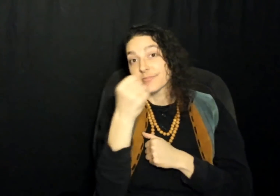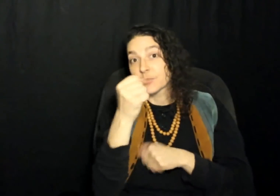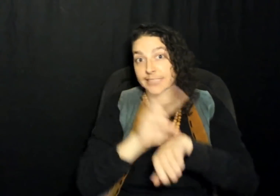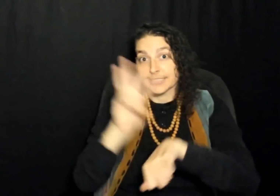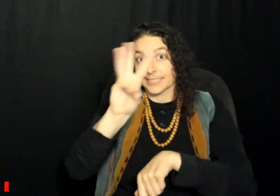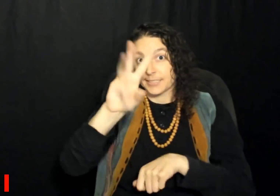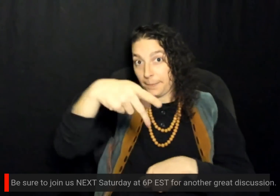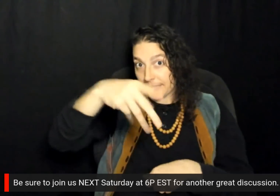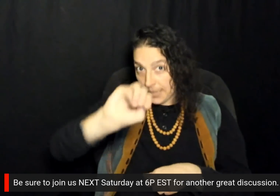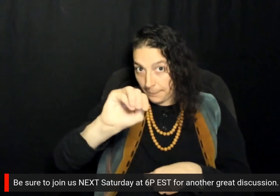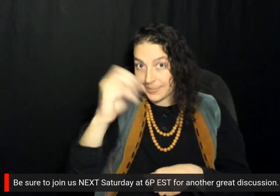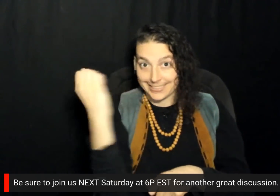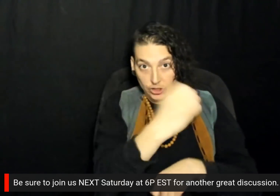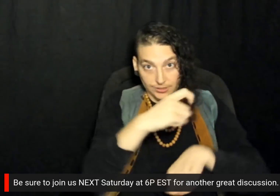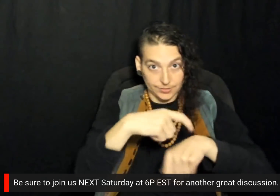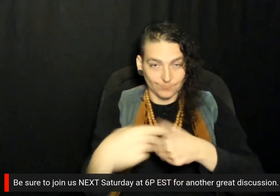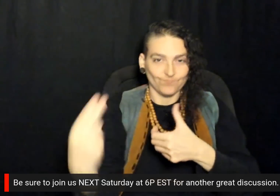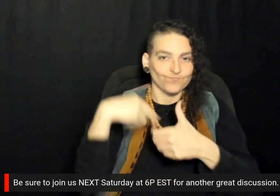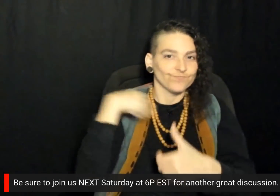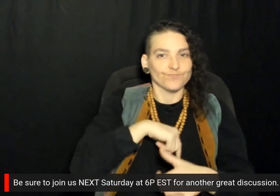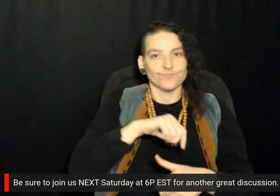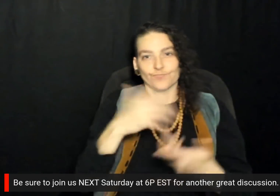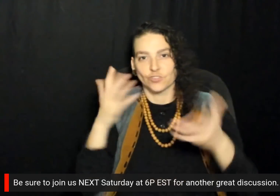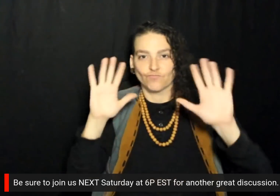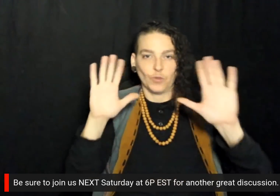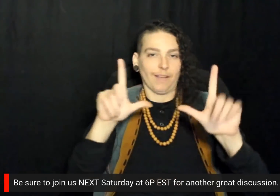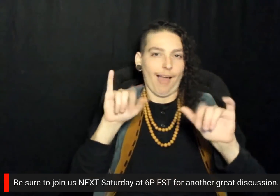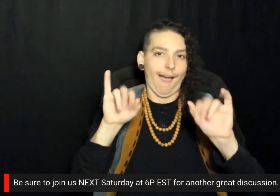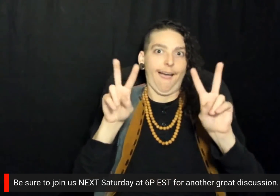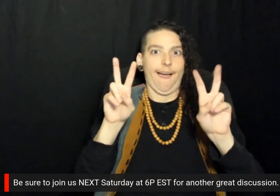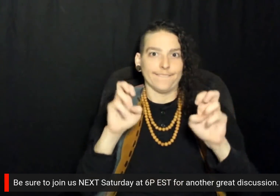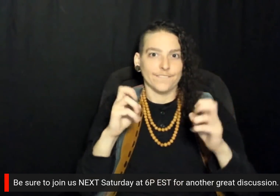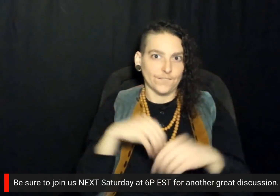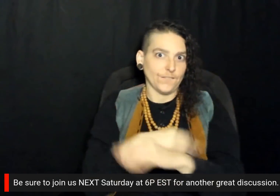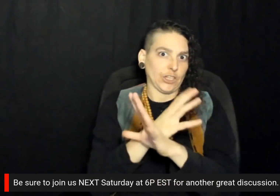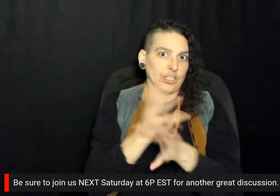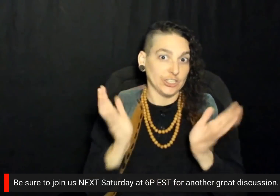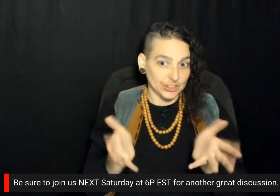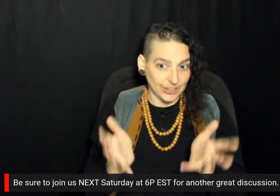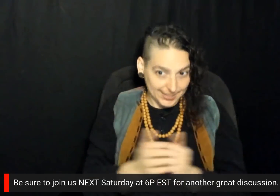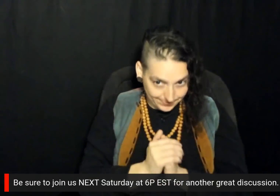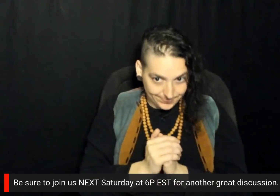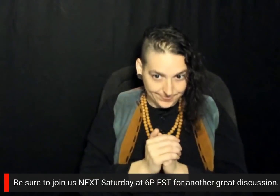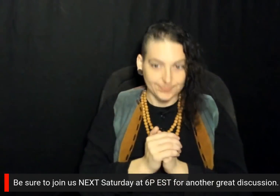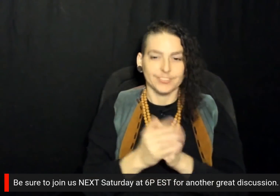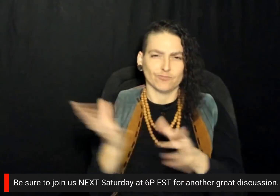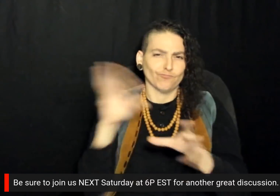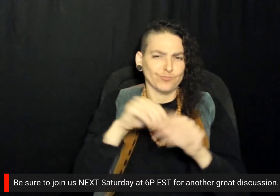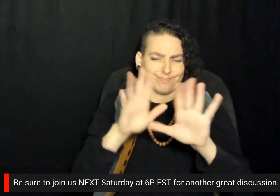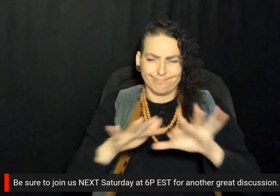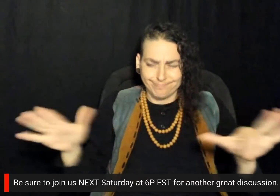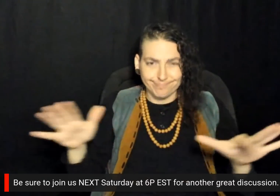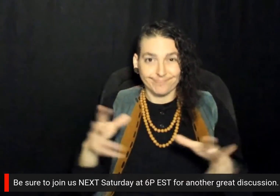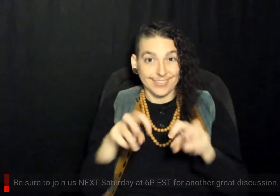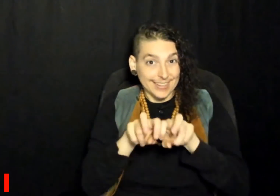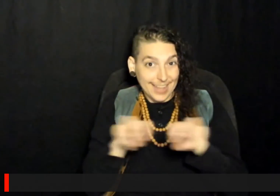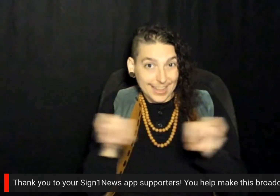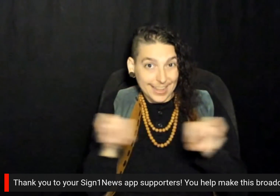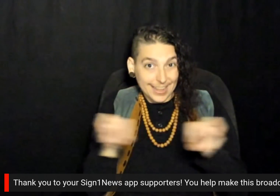Eastern time join us for a live panel of diverse guests to discuss the hot topics of the week